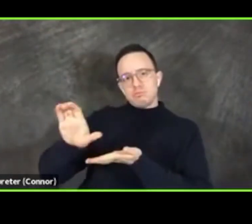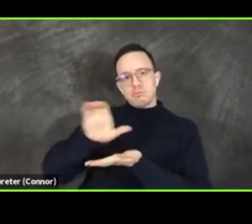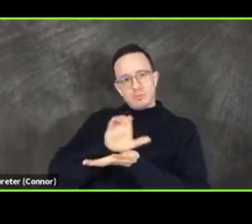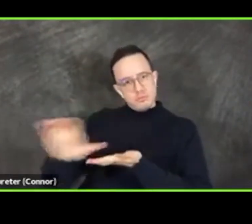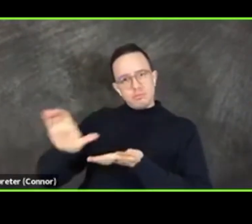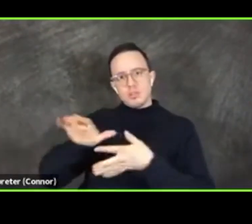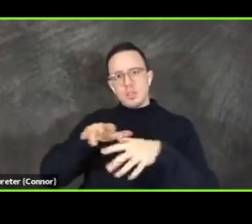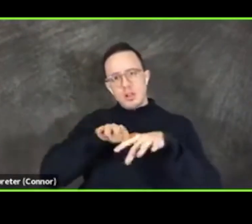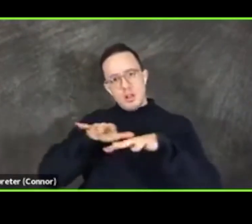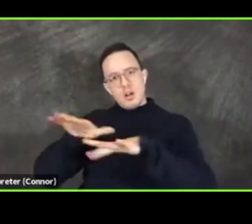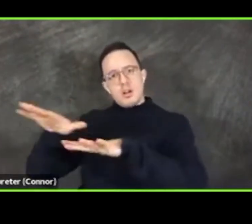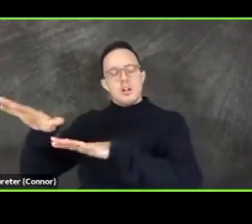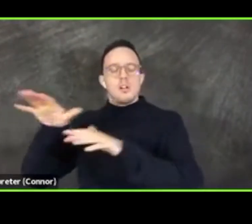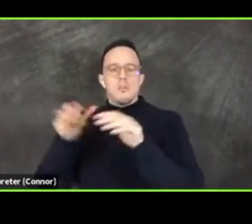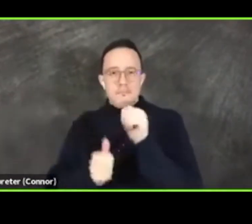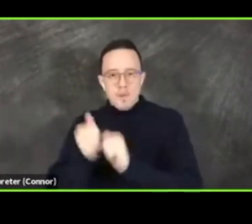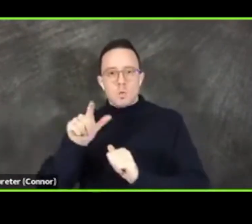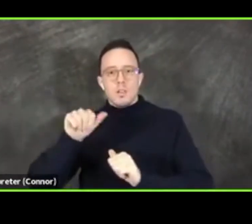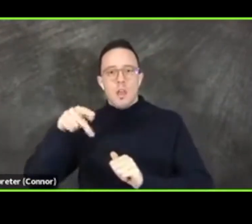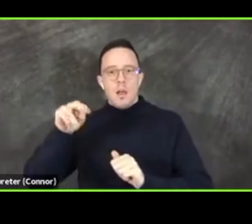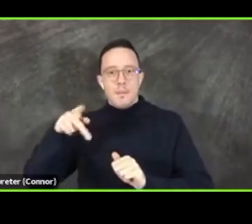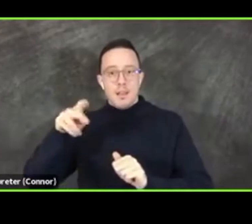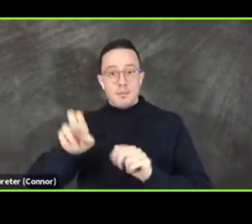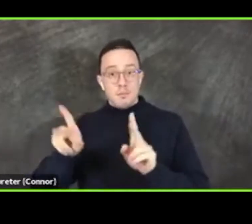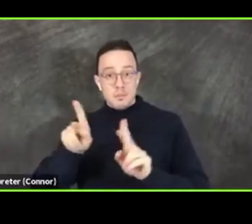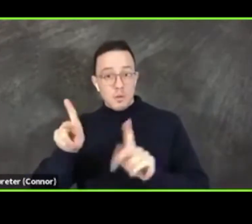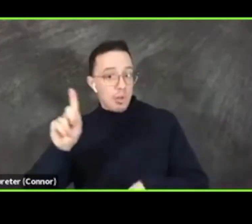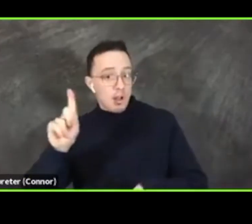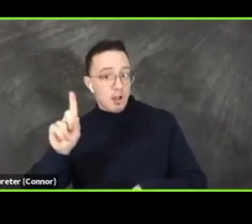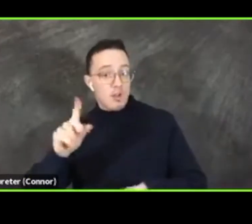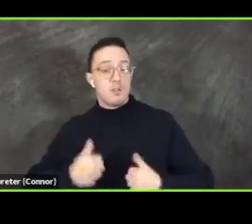AND CULTURAL GOVERNANCE NOW RESIDES IN OKLAHOMA,